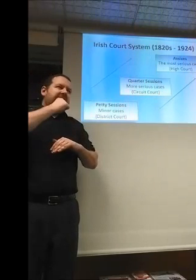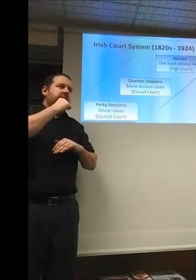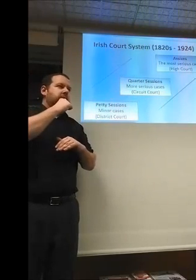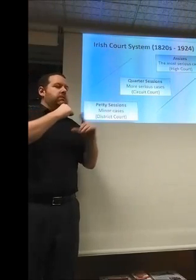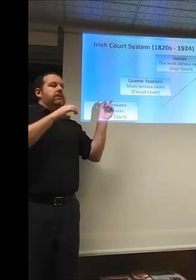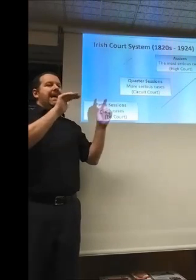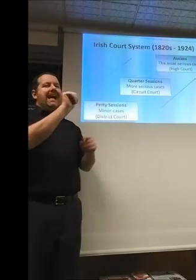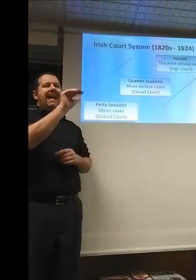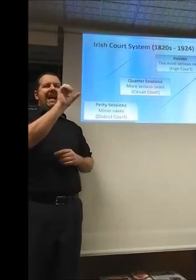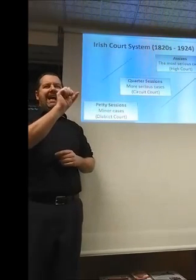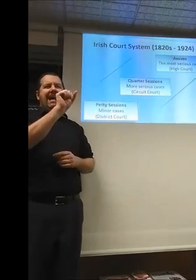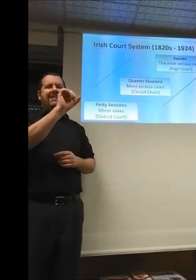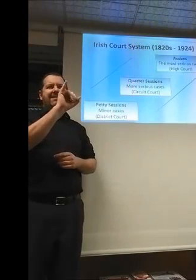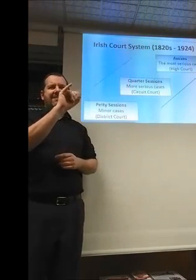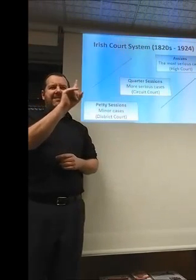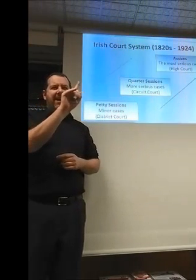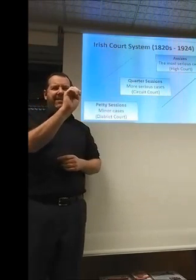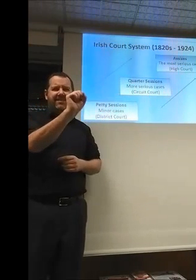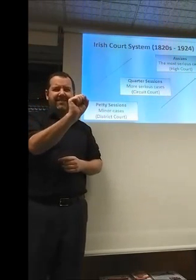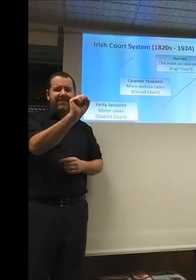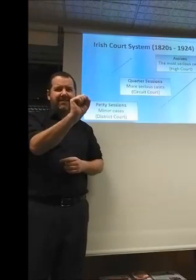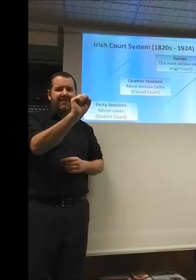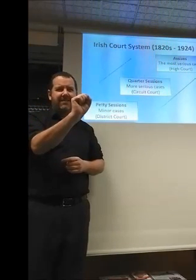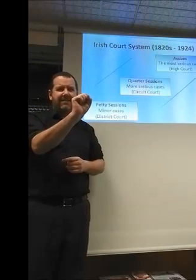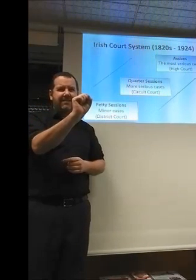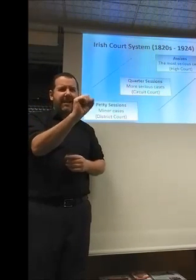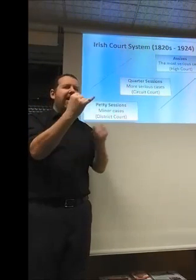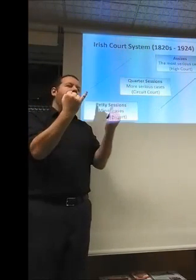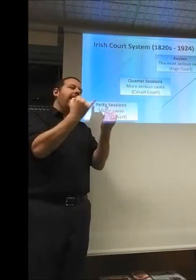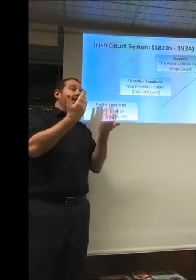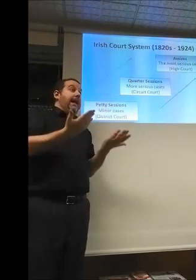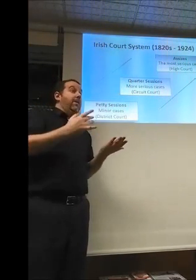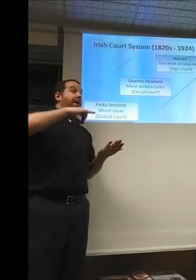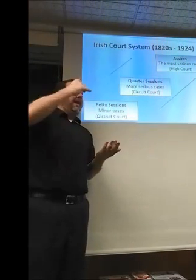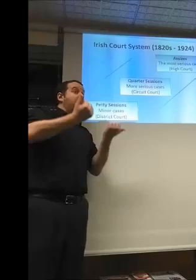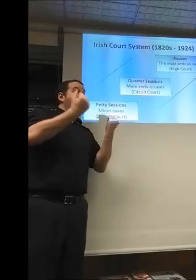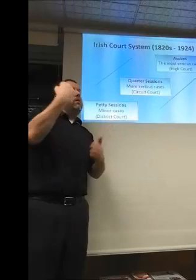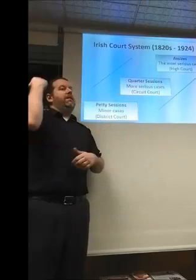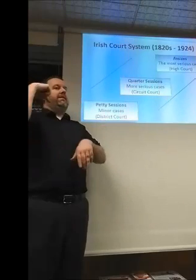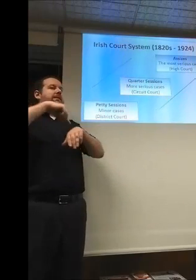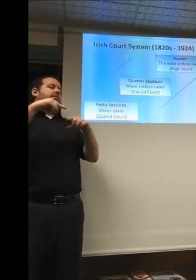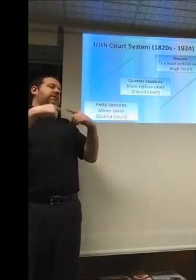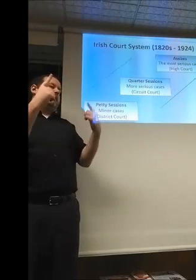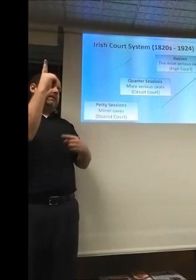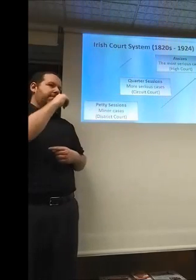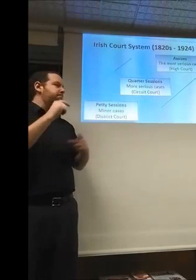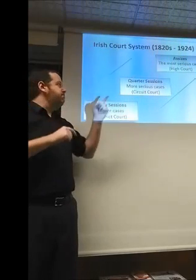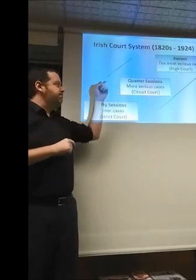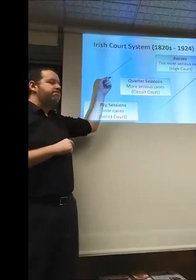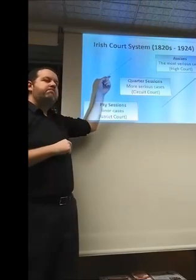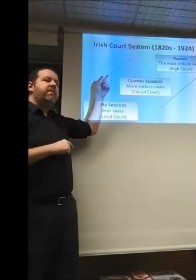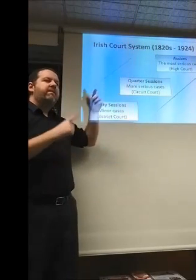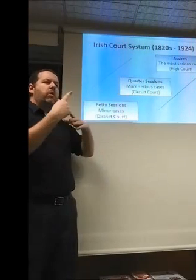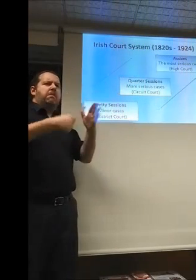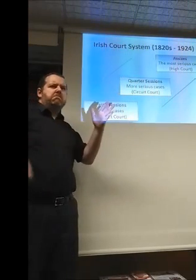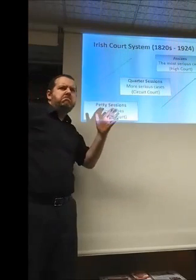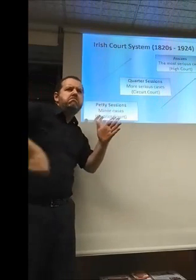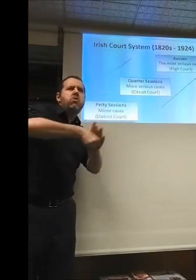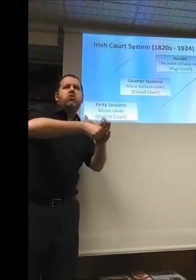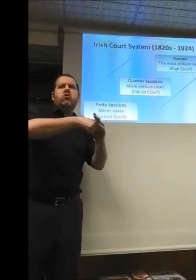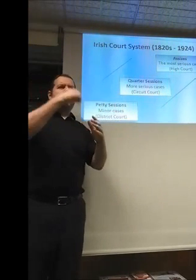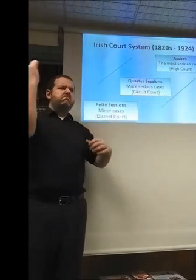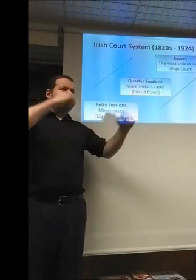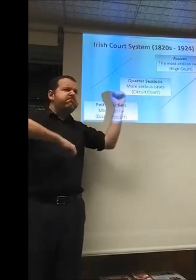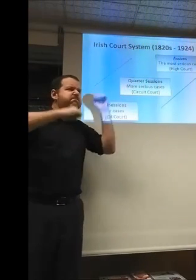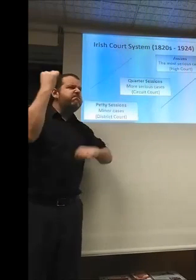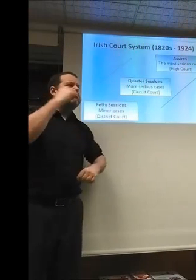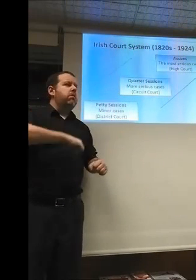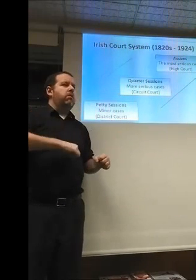court for the most serious crimes was ‘Assizes’ this is the high court now but back then they